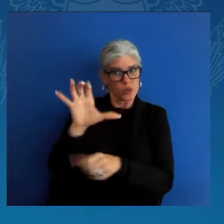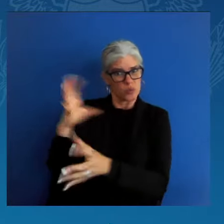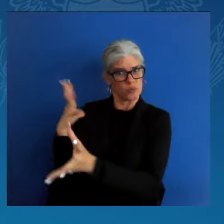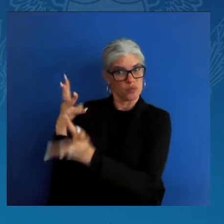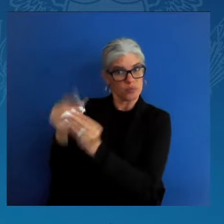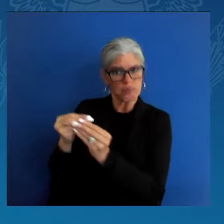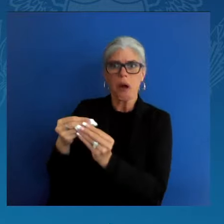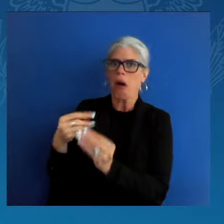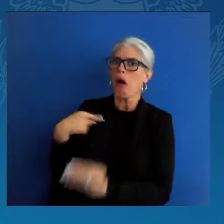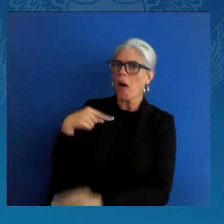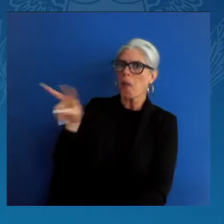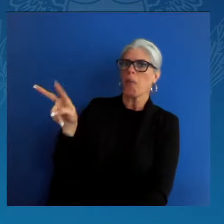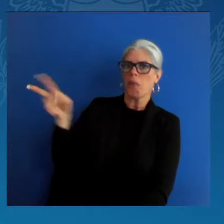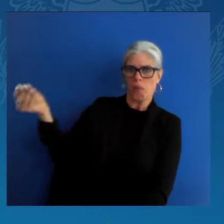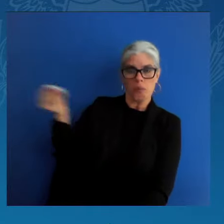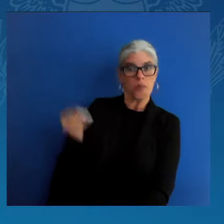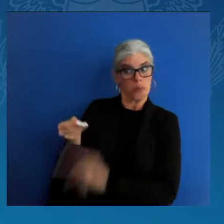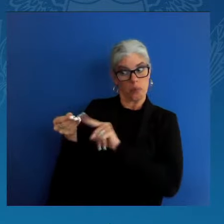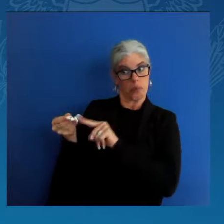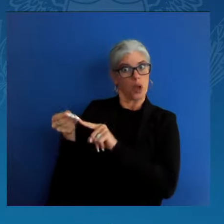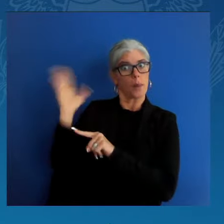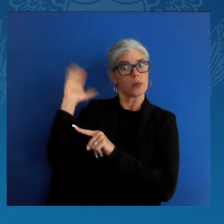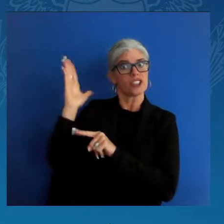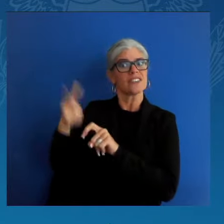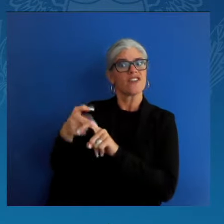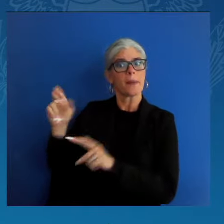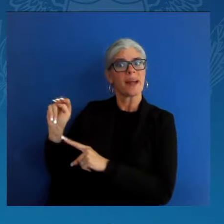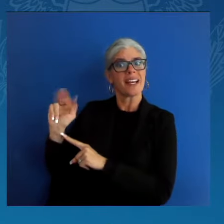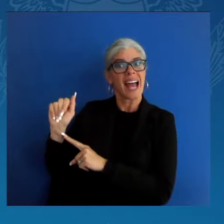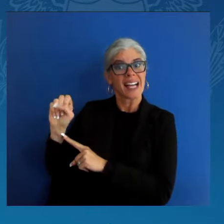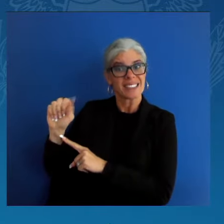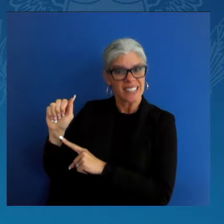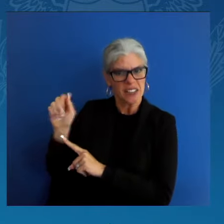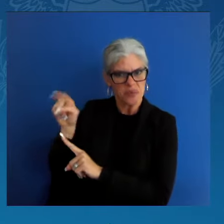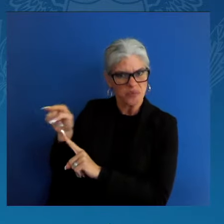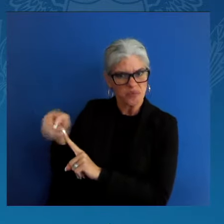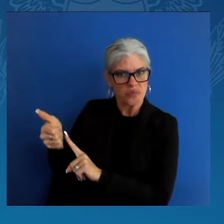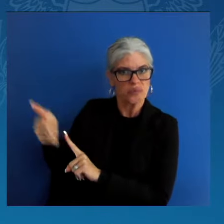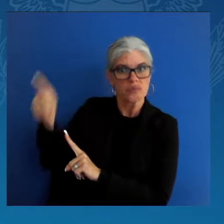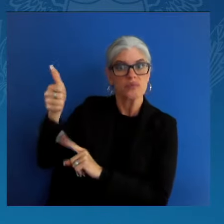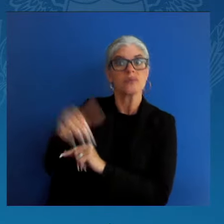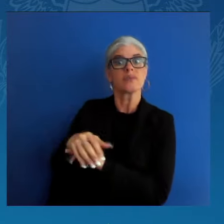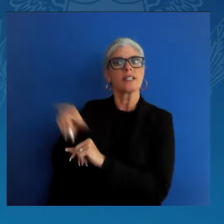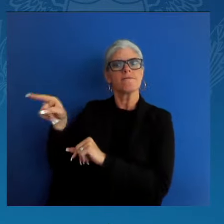to track global air quality. However, in that briefing,